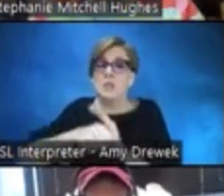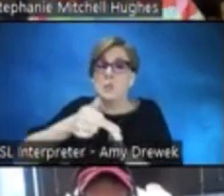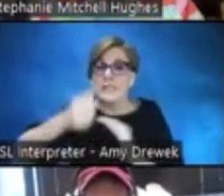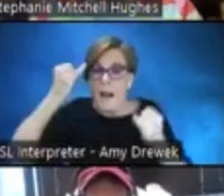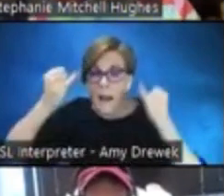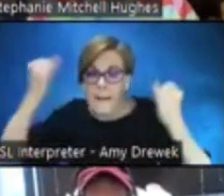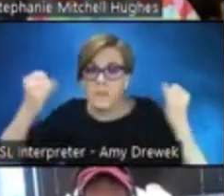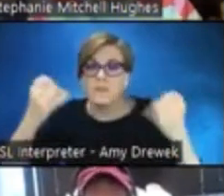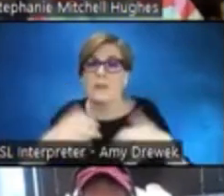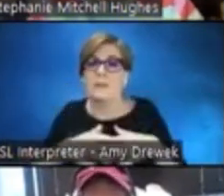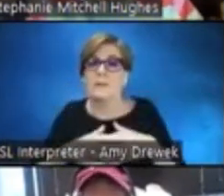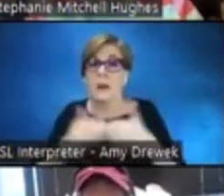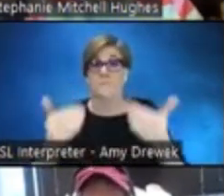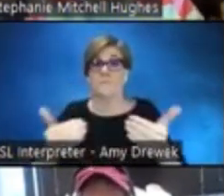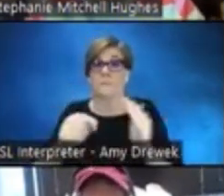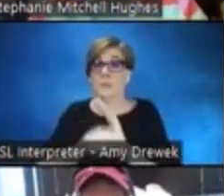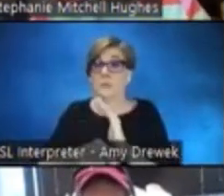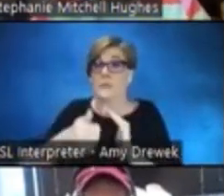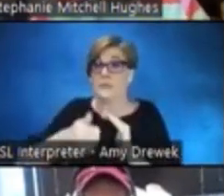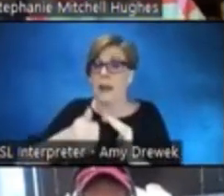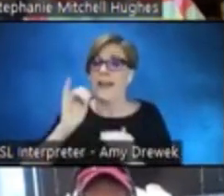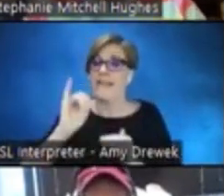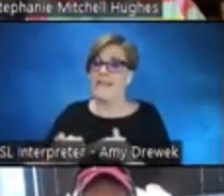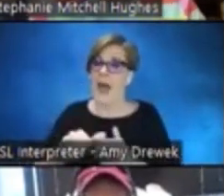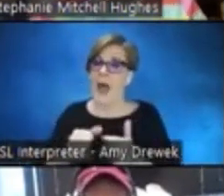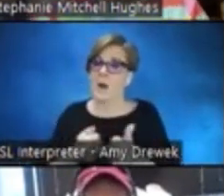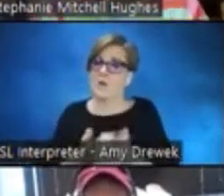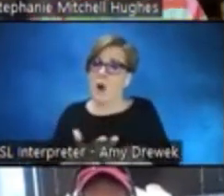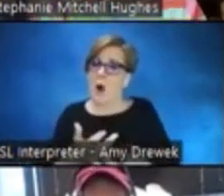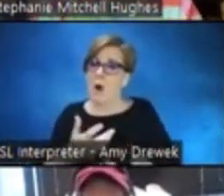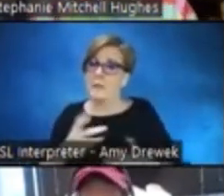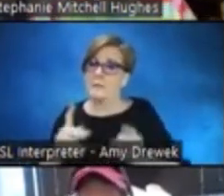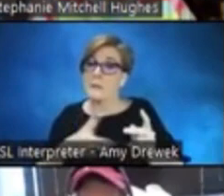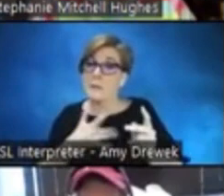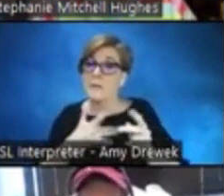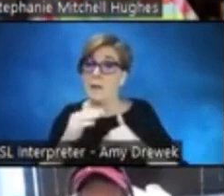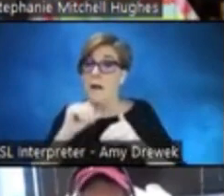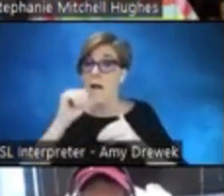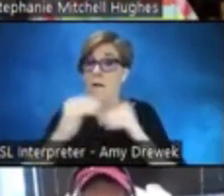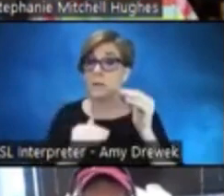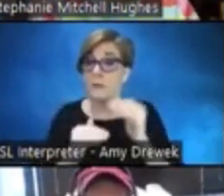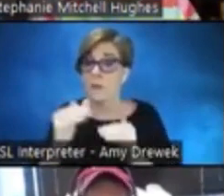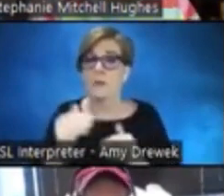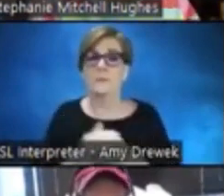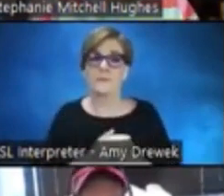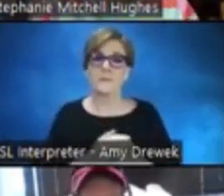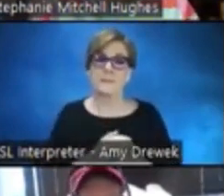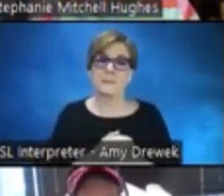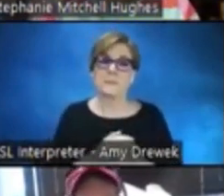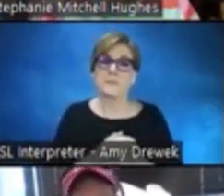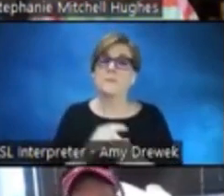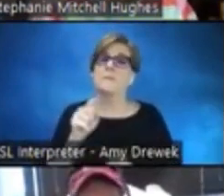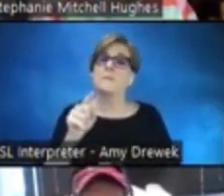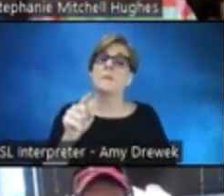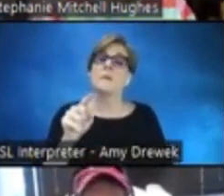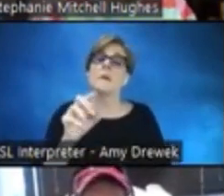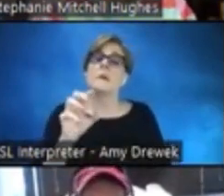UNCOMFORTABLE. SO THE QUESTION IS WHAT DID WE MISS?